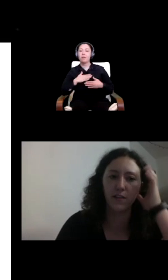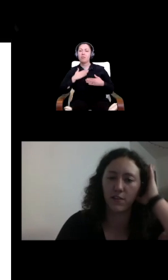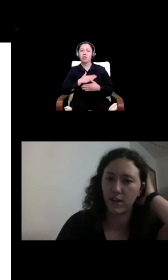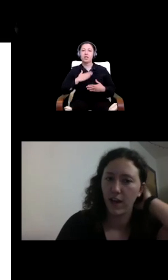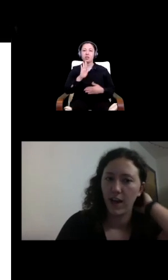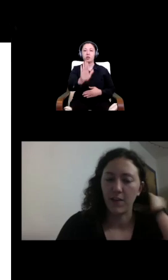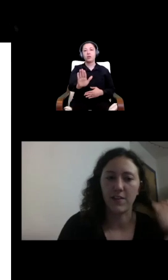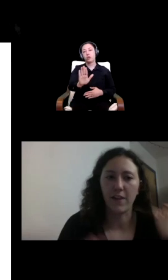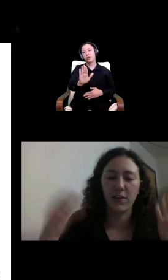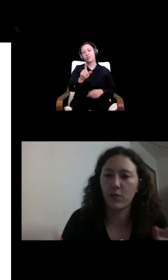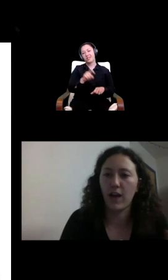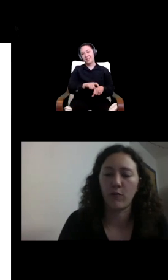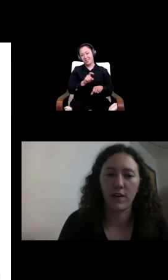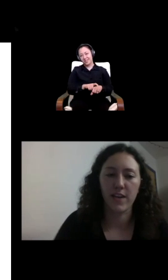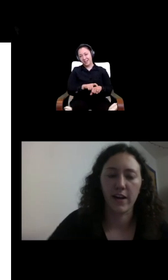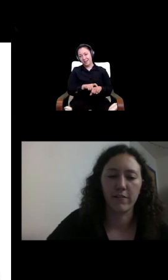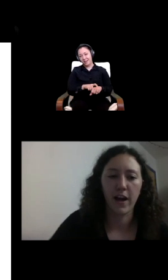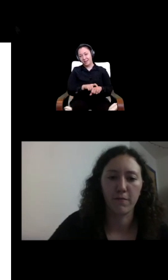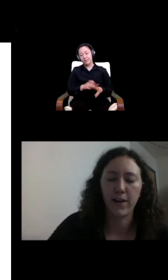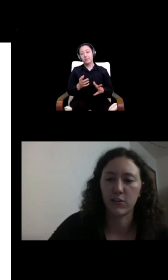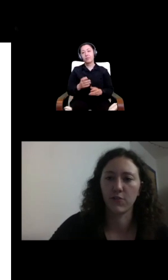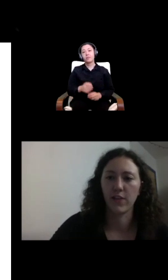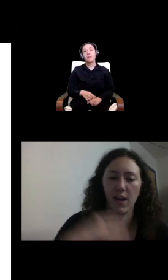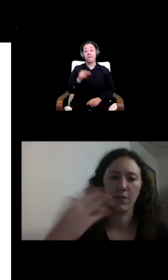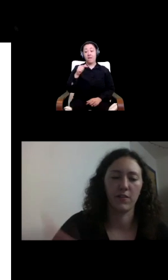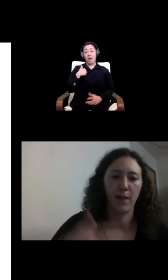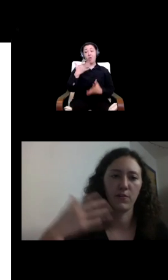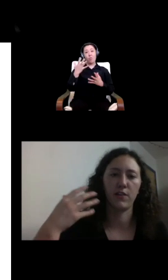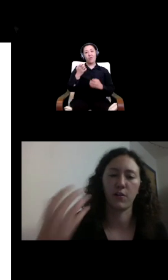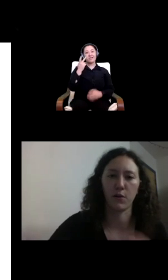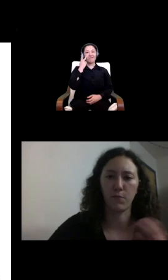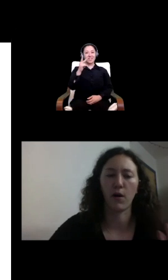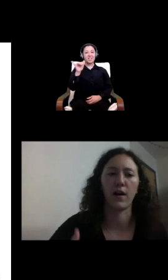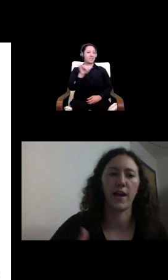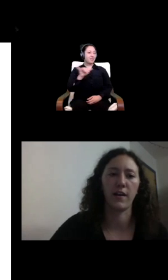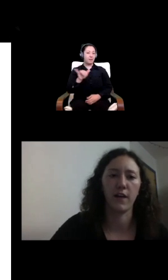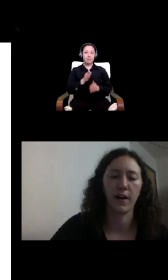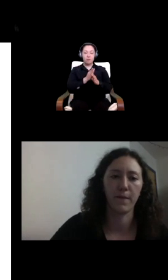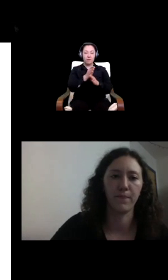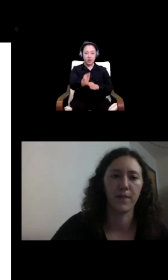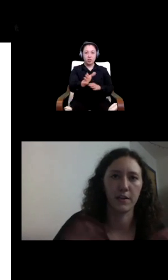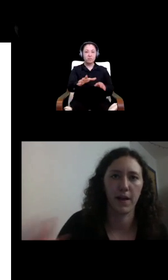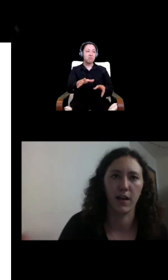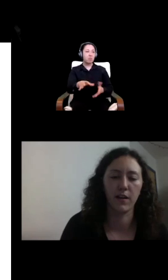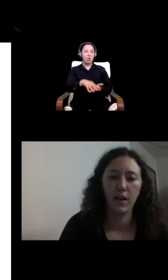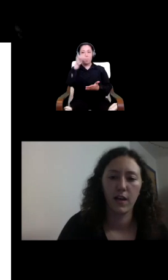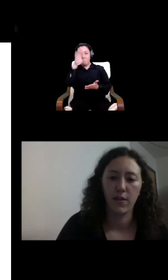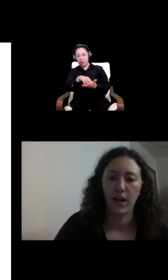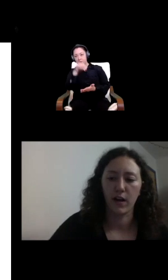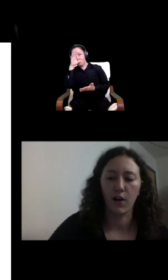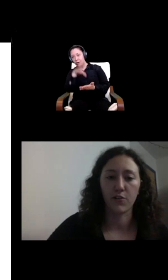This is what I would want to see with professionals, learning more and expanding their understanding